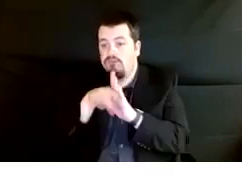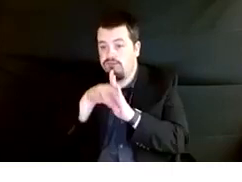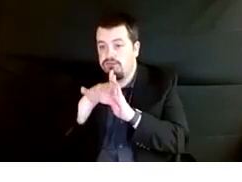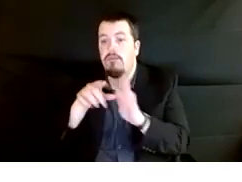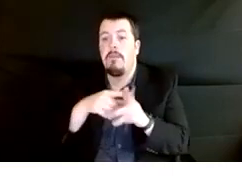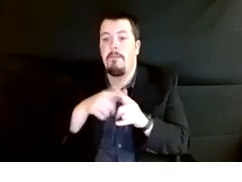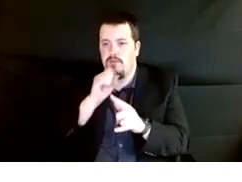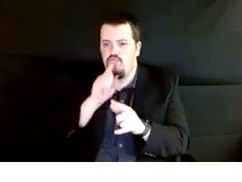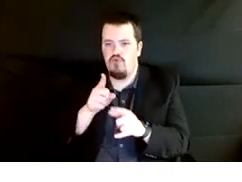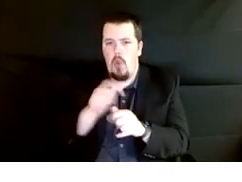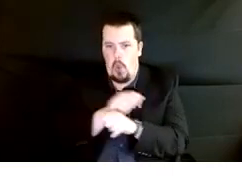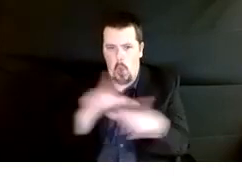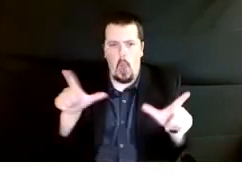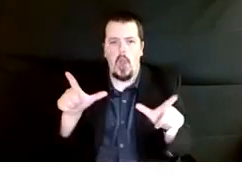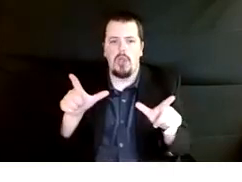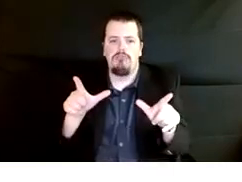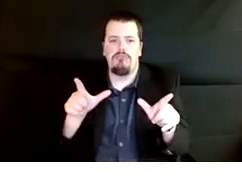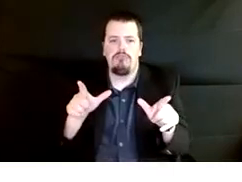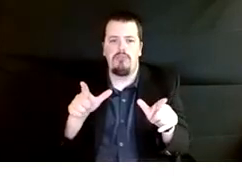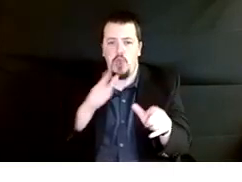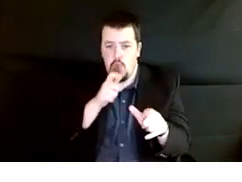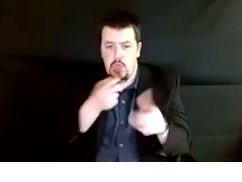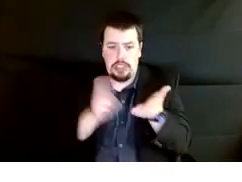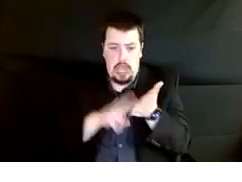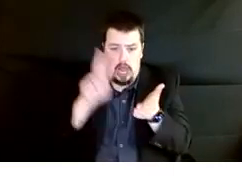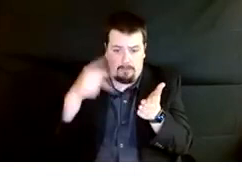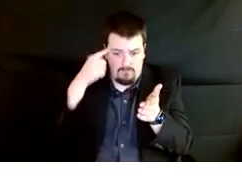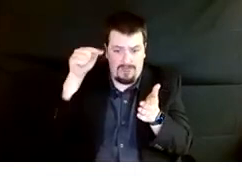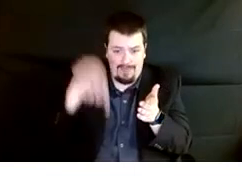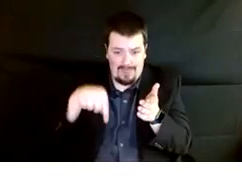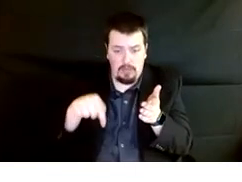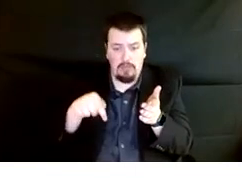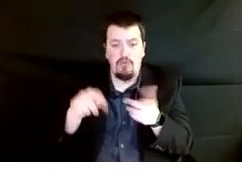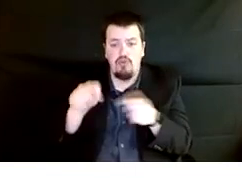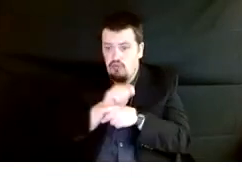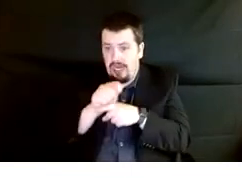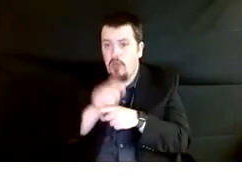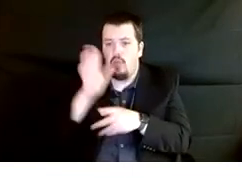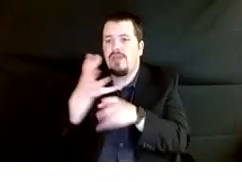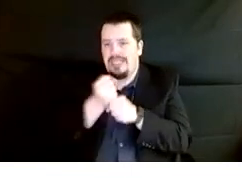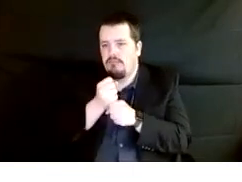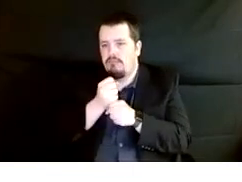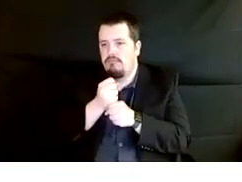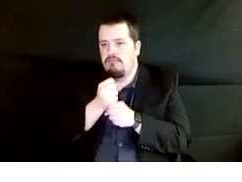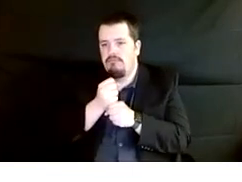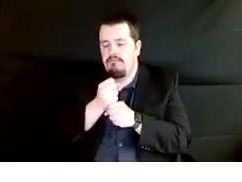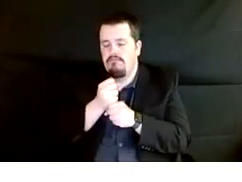that everybody who has signed up for this training receives ..receives the link to that